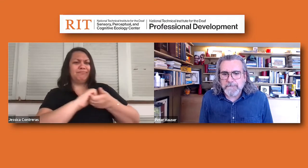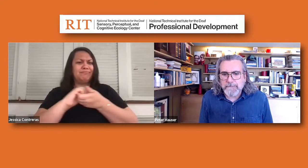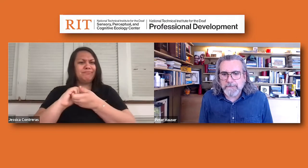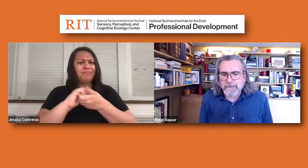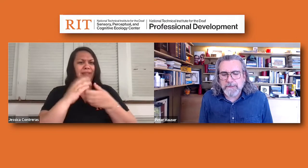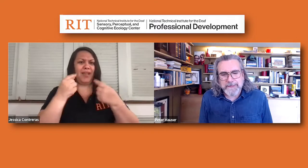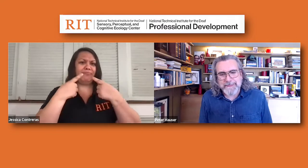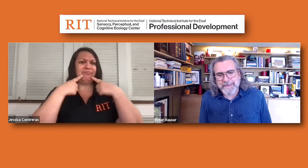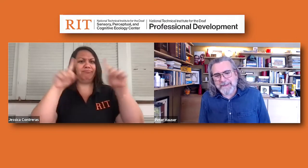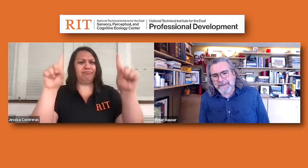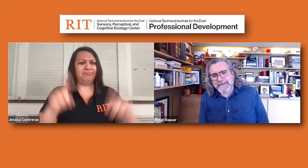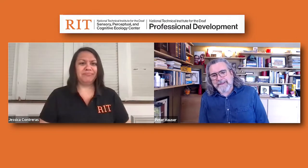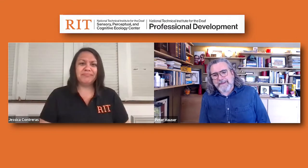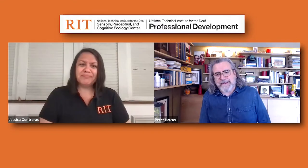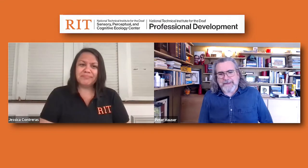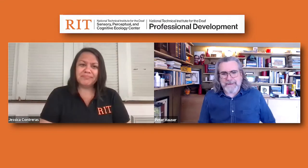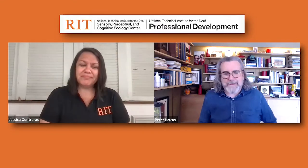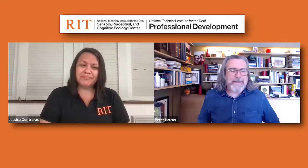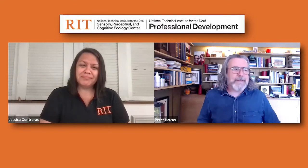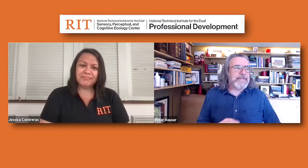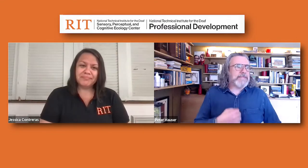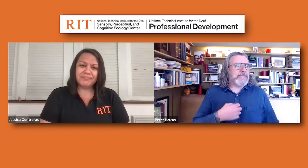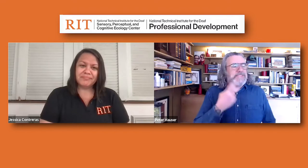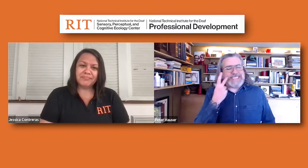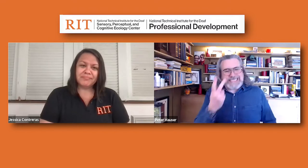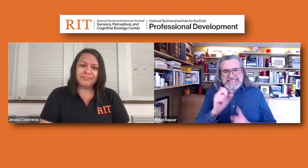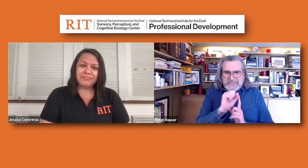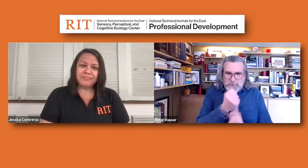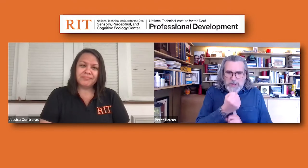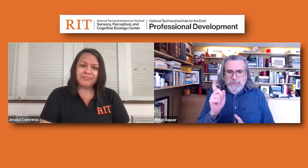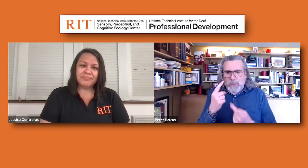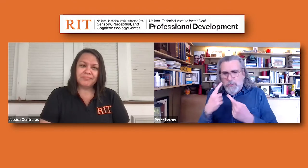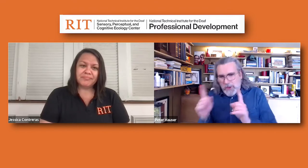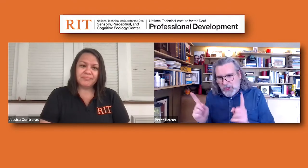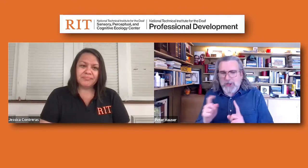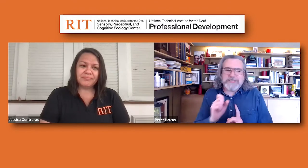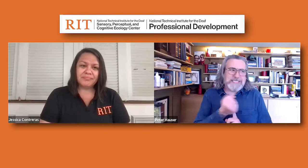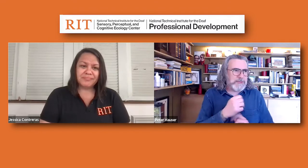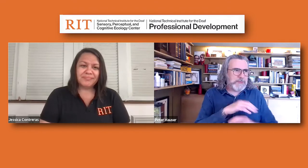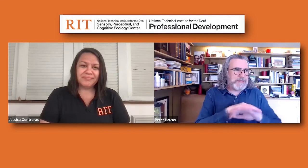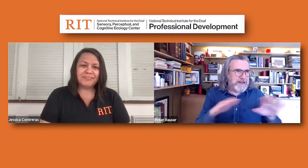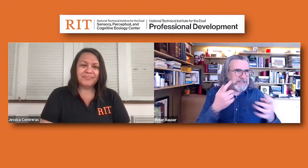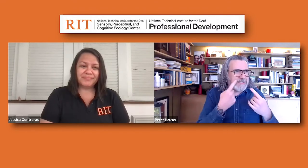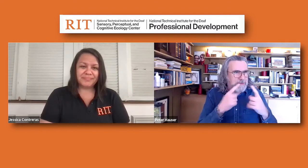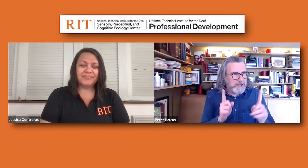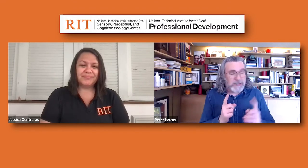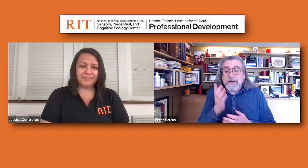and hearing teams. How does that happen successfully in your experience? Peter: Well, I've seen situations